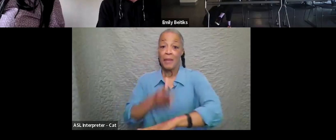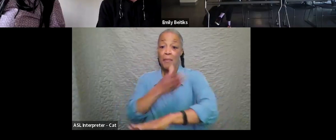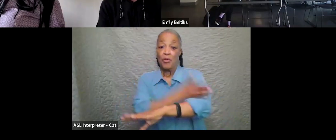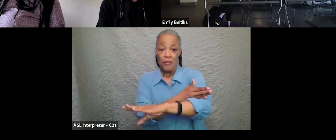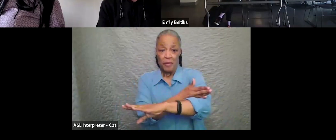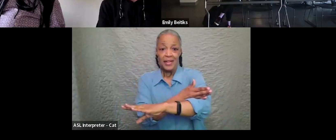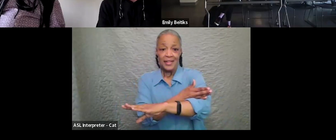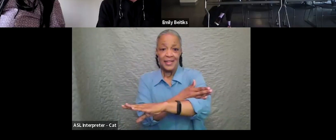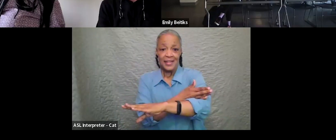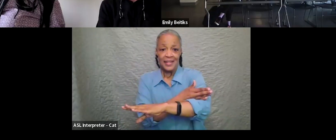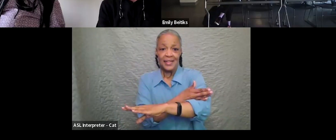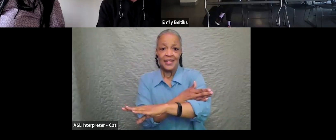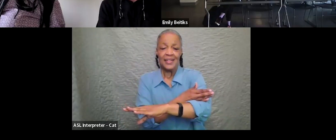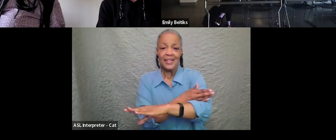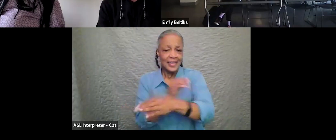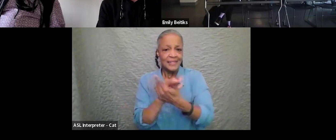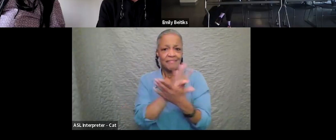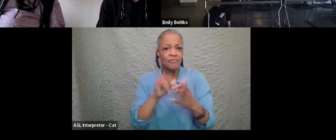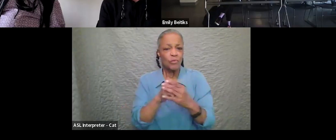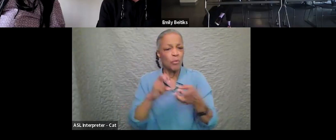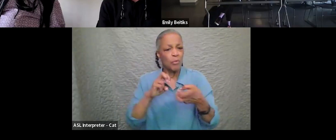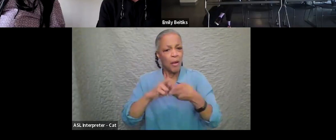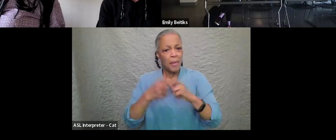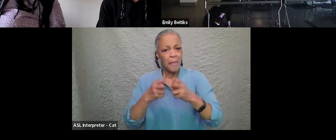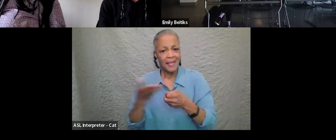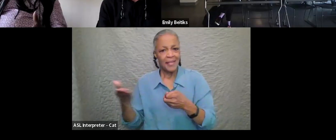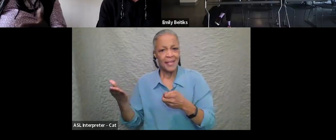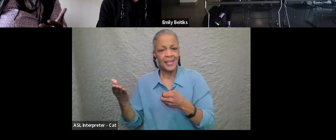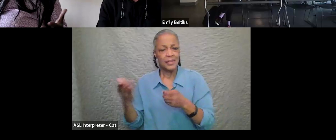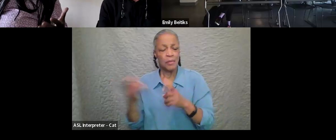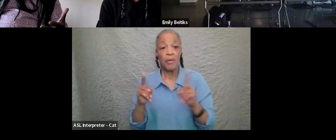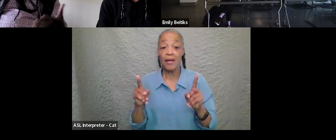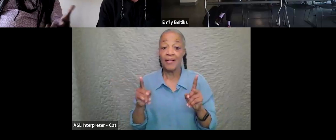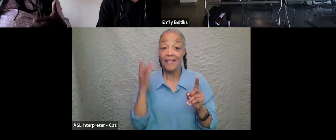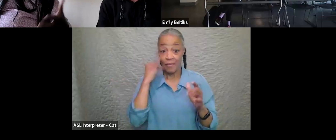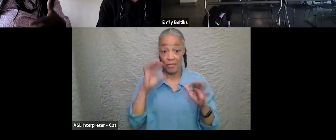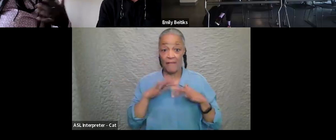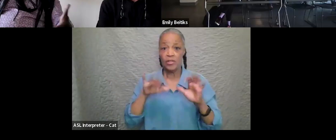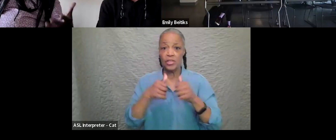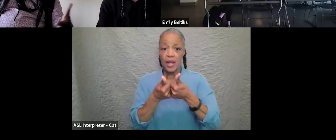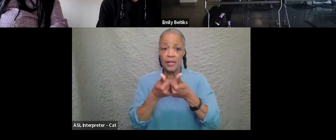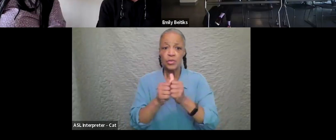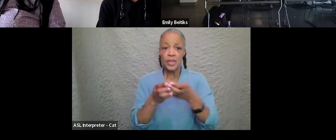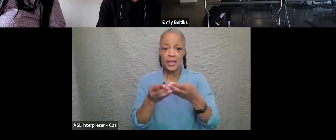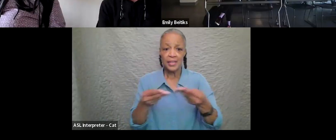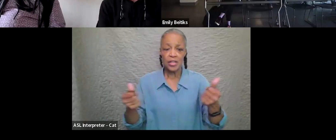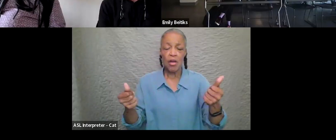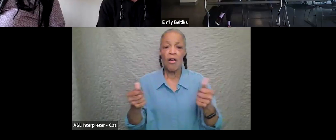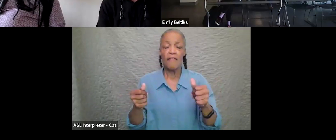But I agree that if there are challenges that we can solve as a society or as an industry, that could happen.